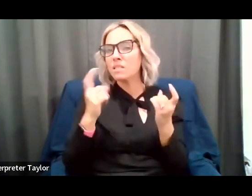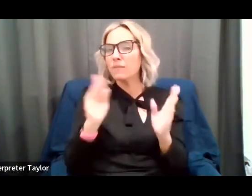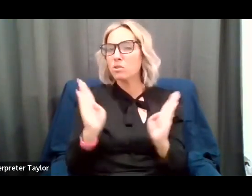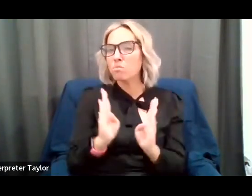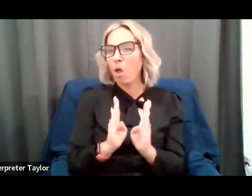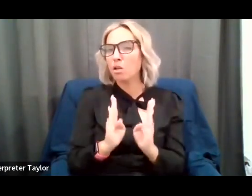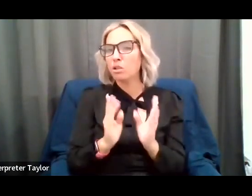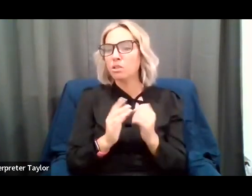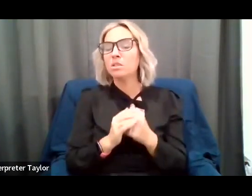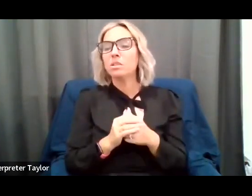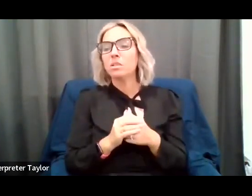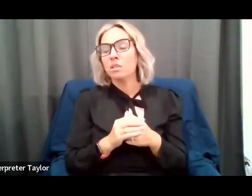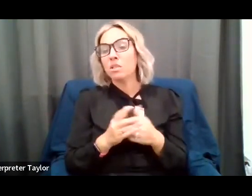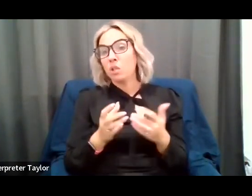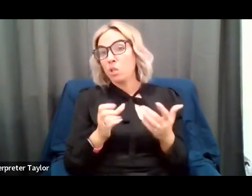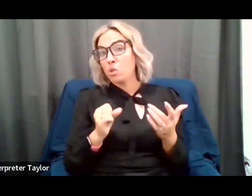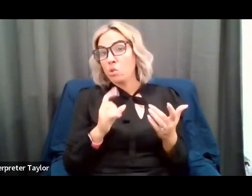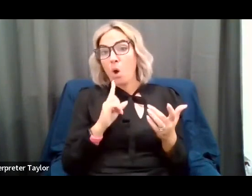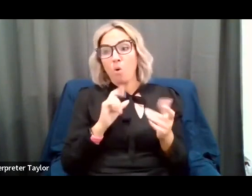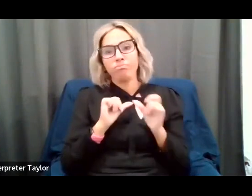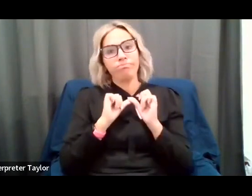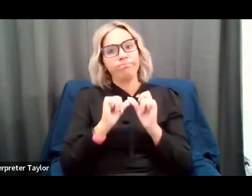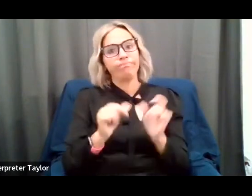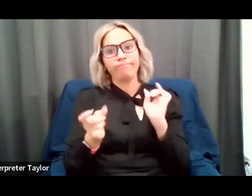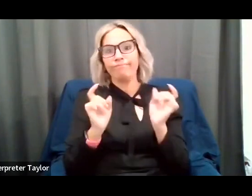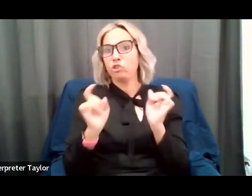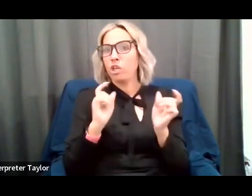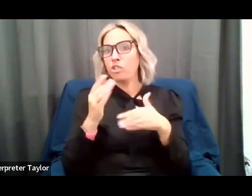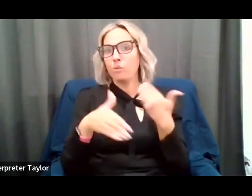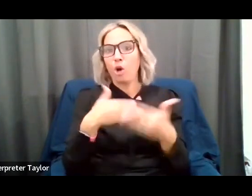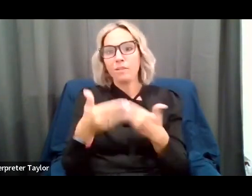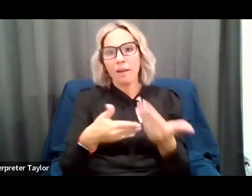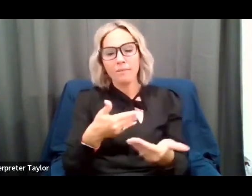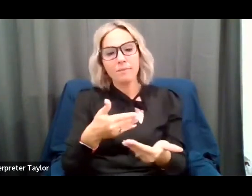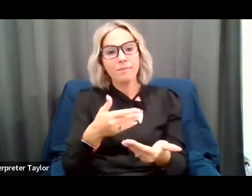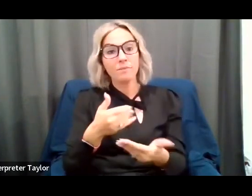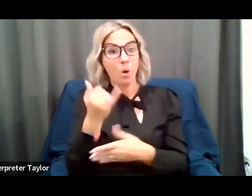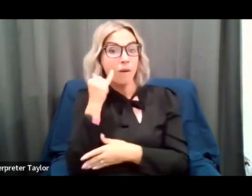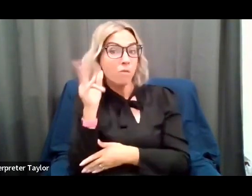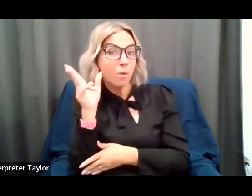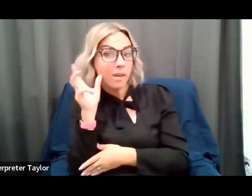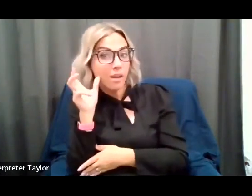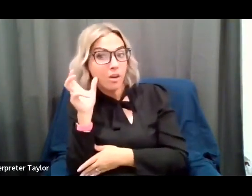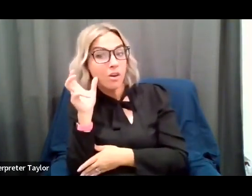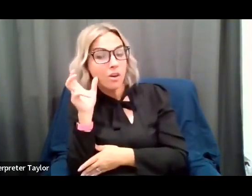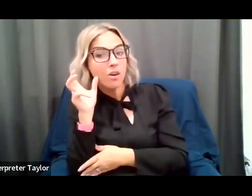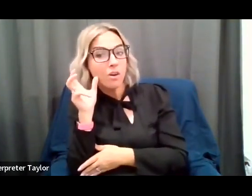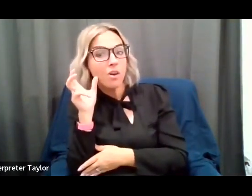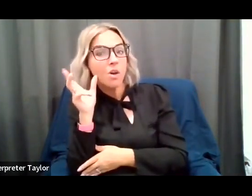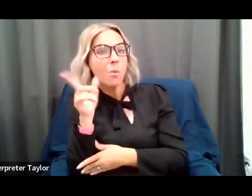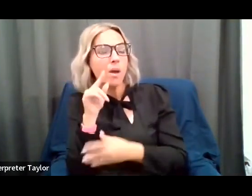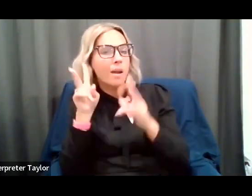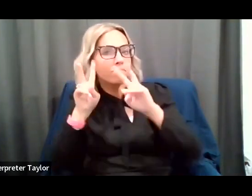So it's-it's an ever evolving process to where, as soon as we hear about it, uh, we kind of assess, is it